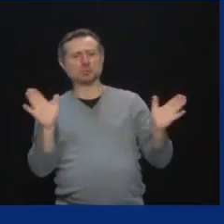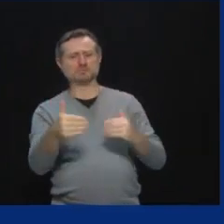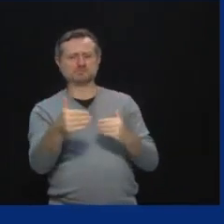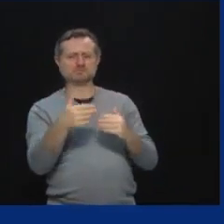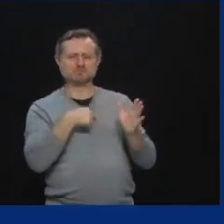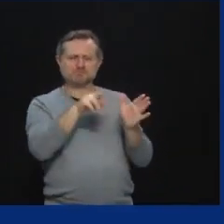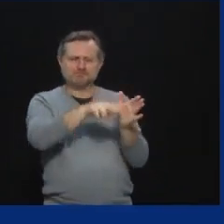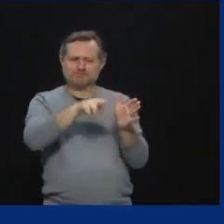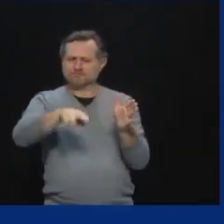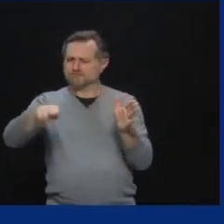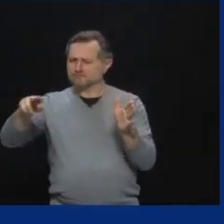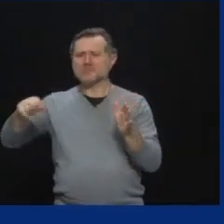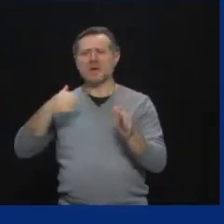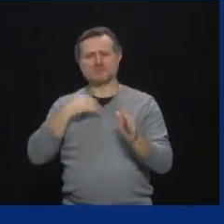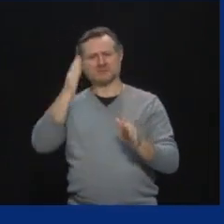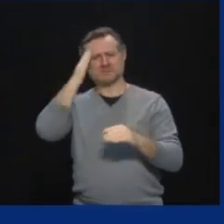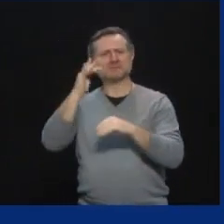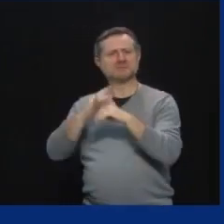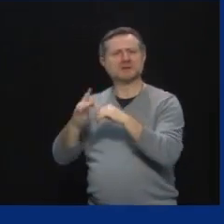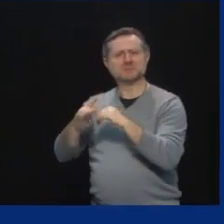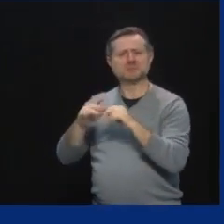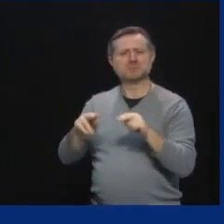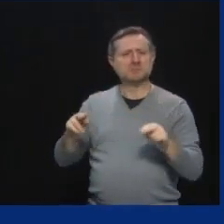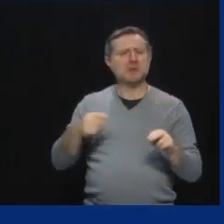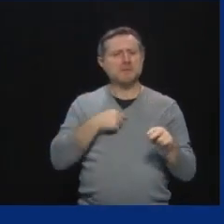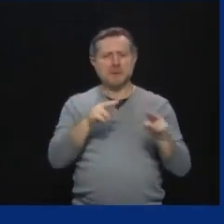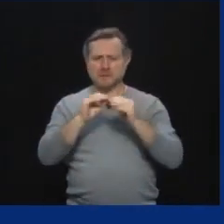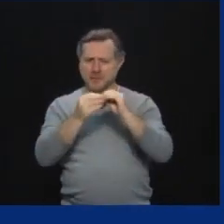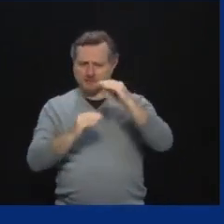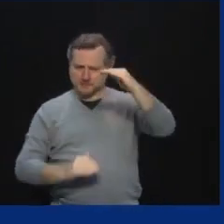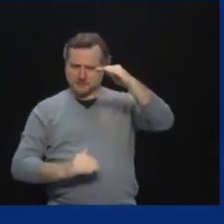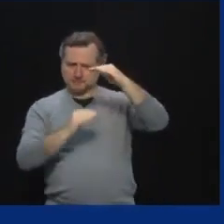available been stabilized and that's important any area of the state. But as